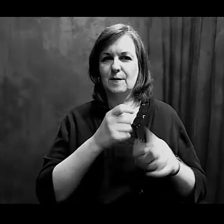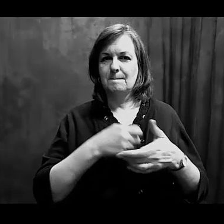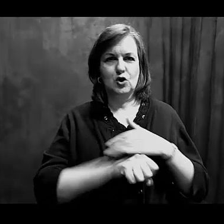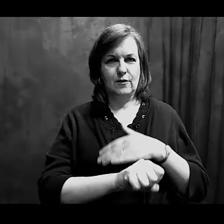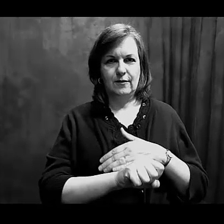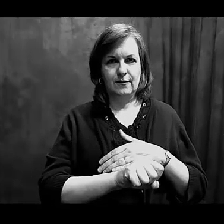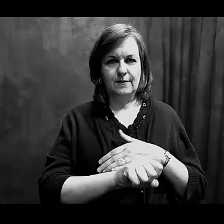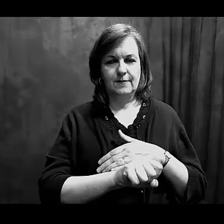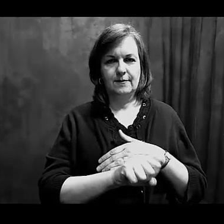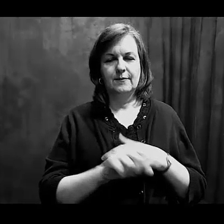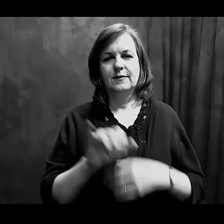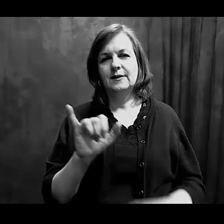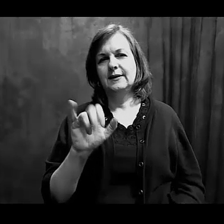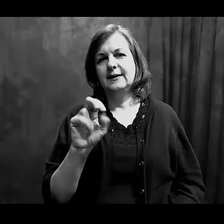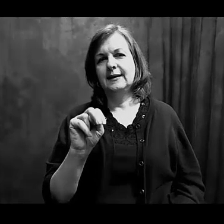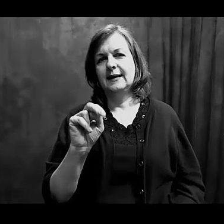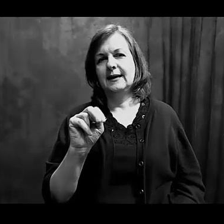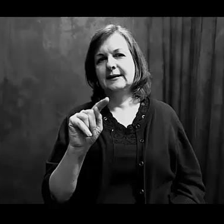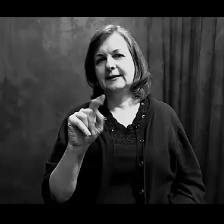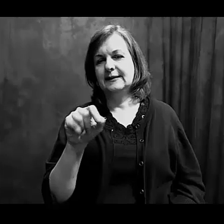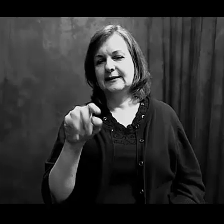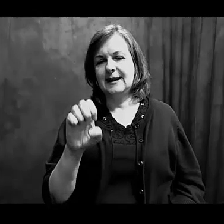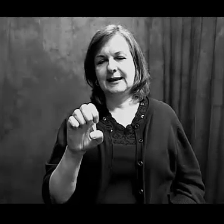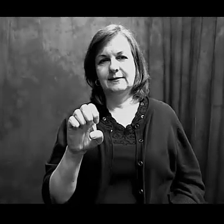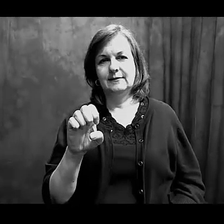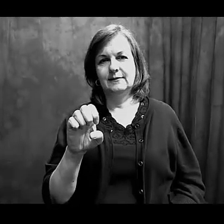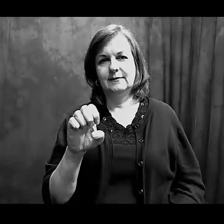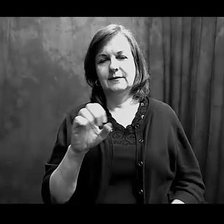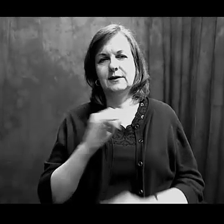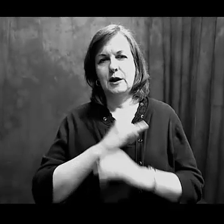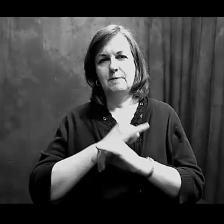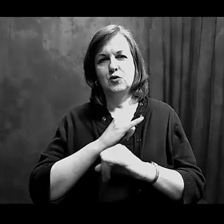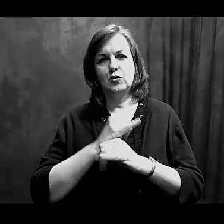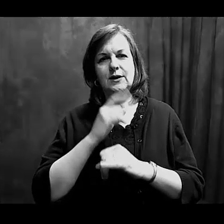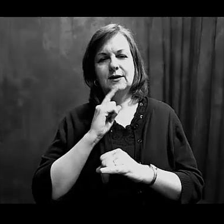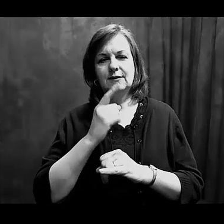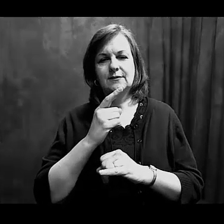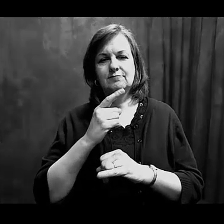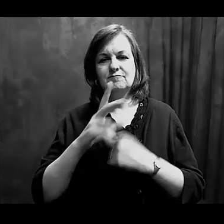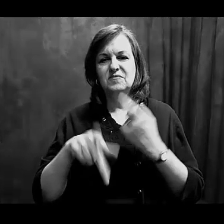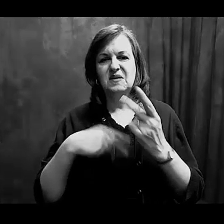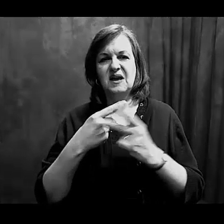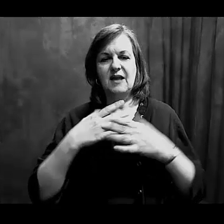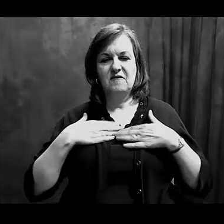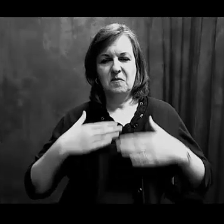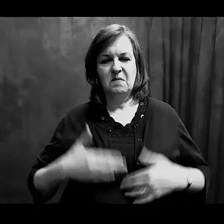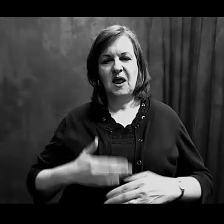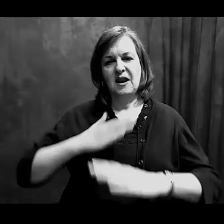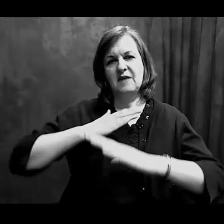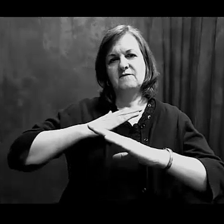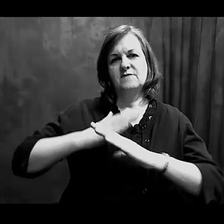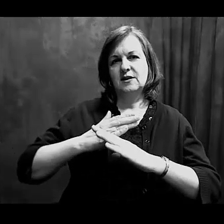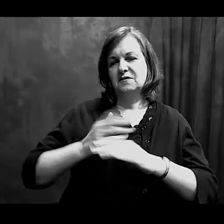when we look at inmate immunity this is some sort of defense that kicks in immediately